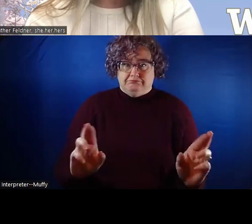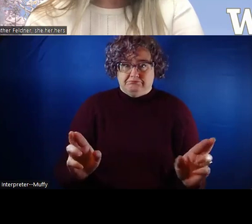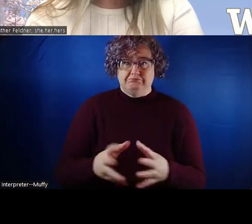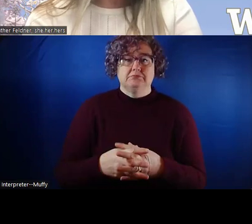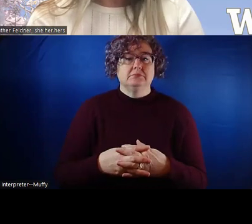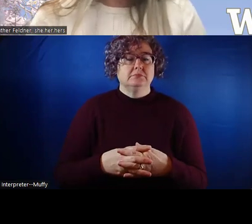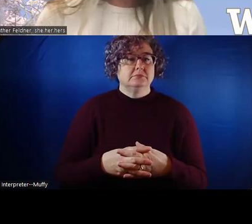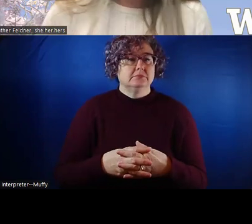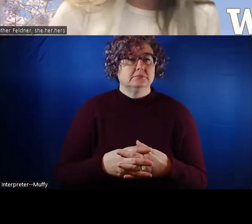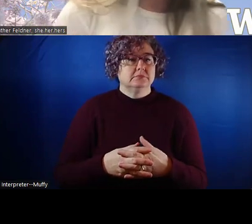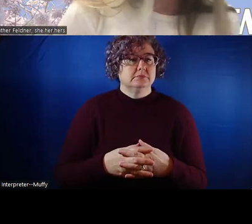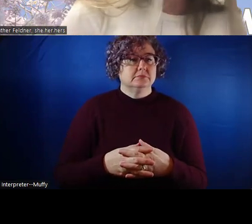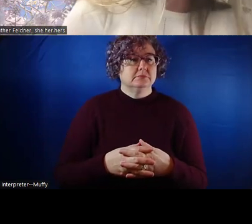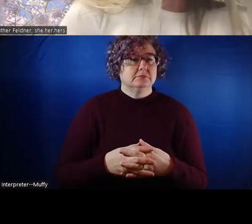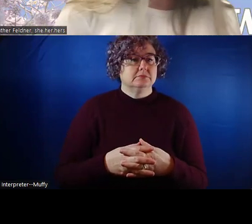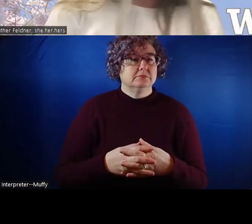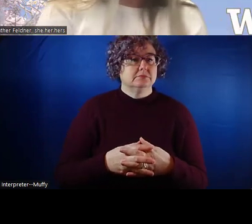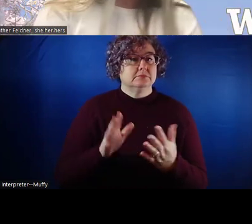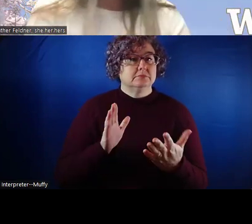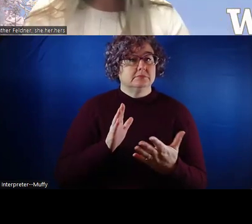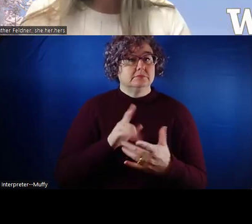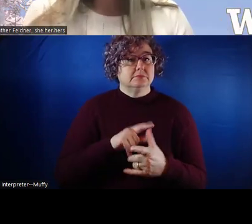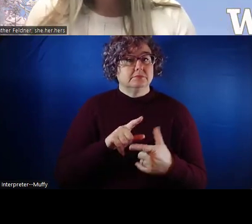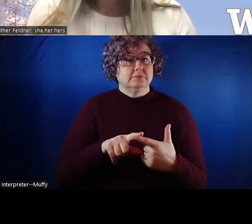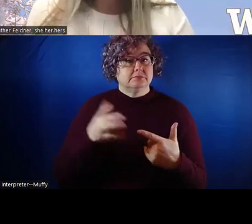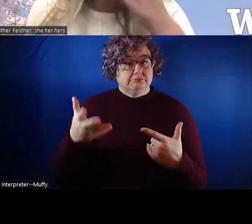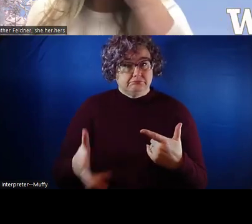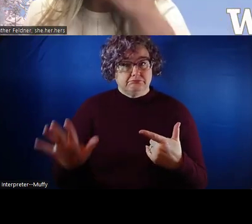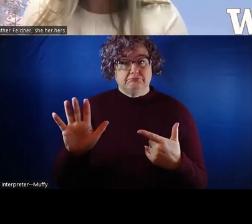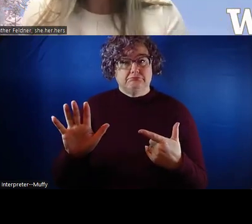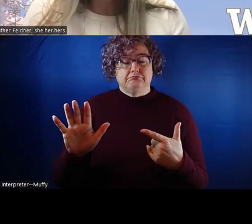Then after which I had to plan for my transportation.